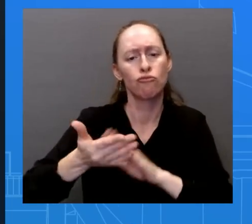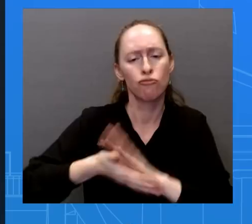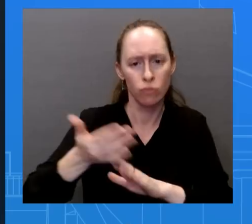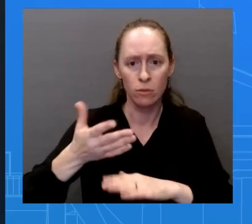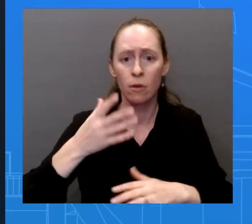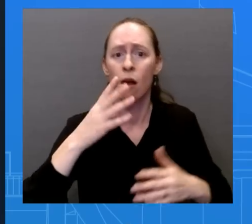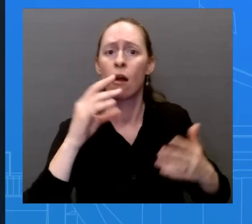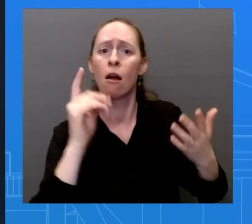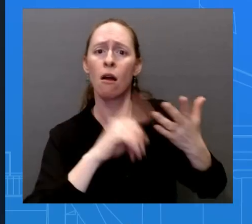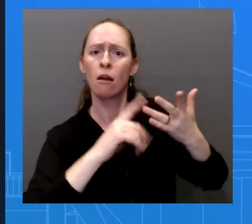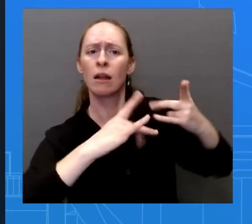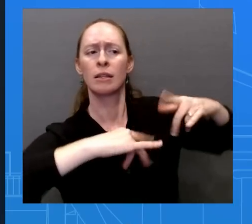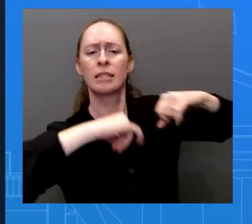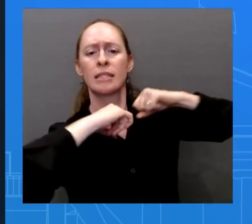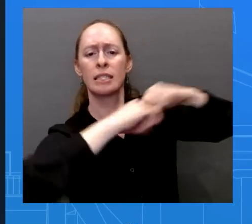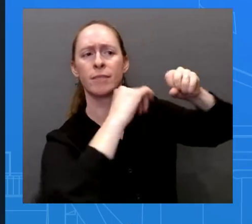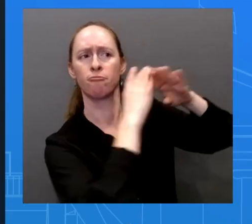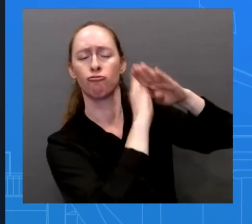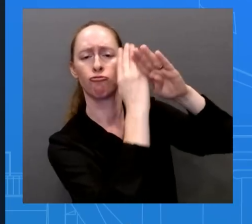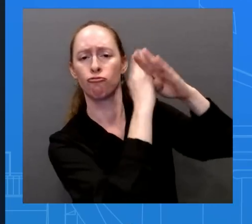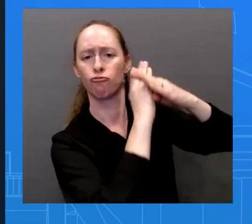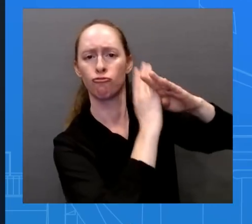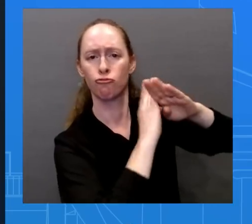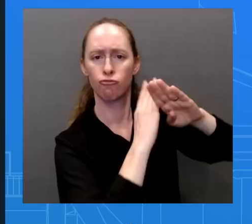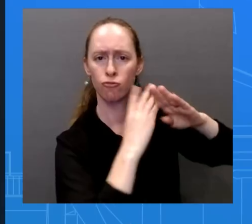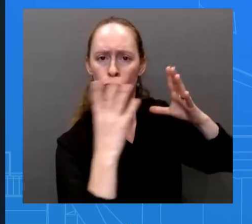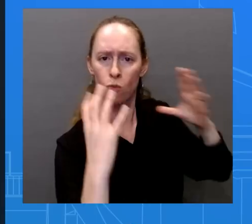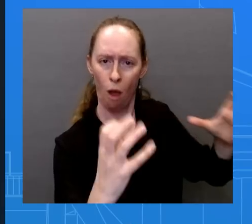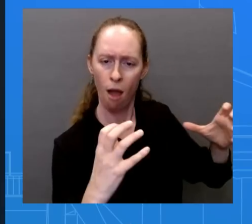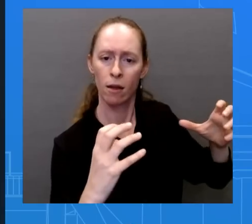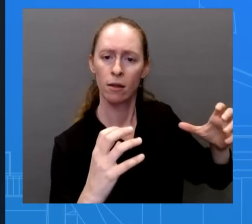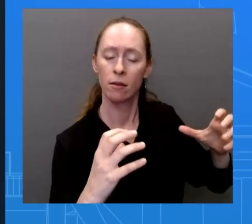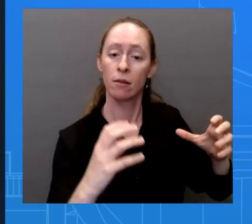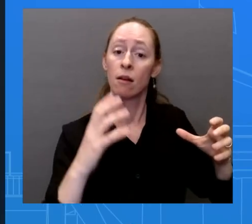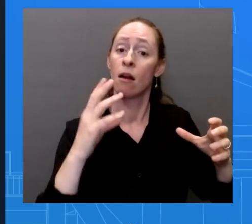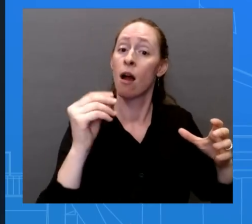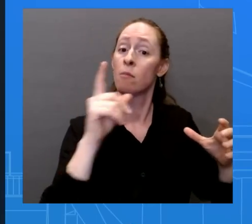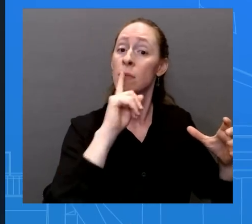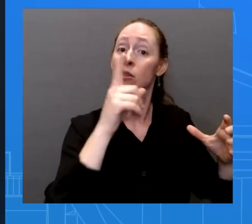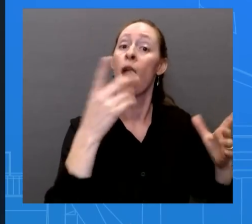ensuring Ukraine's recovery and reconstruction, including exploring avenues to do --